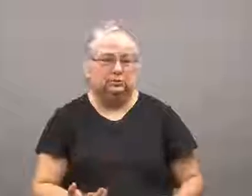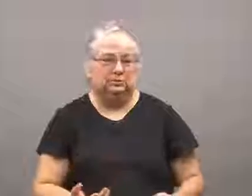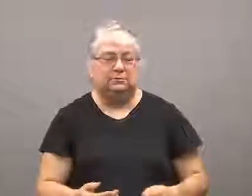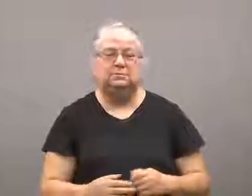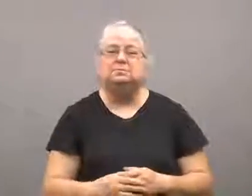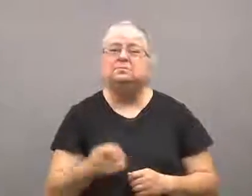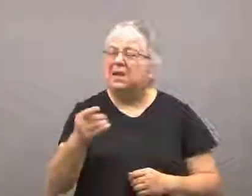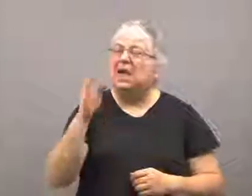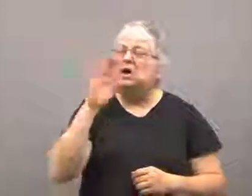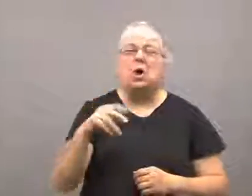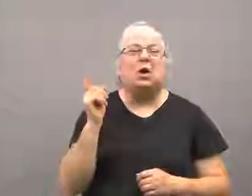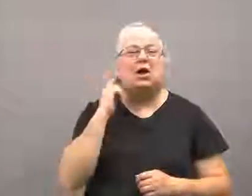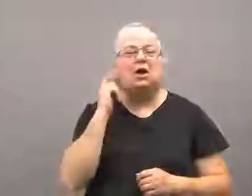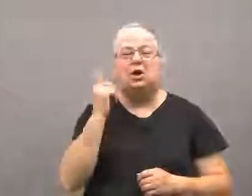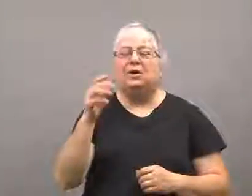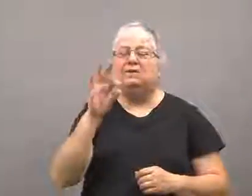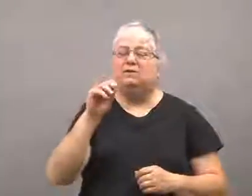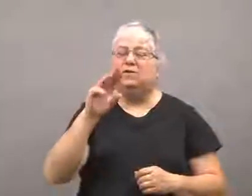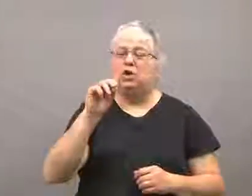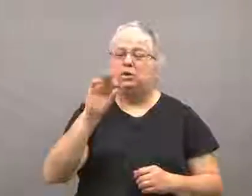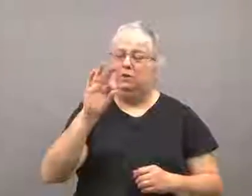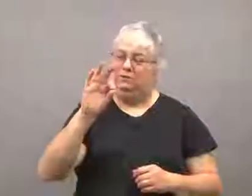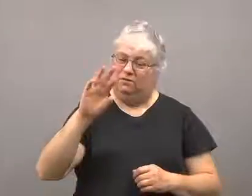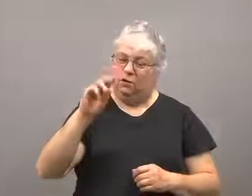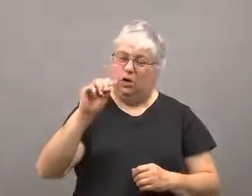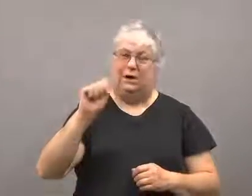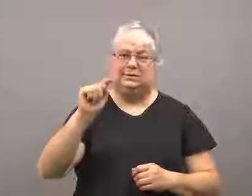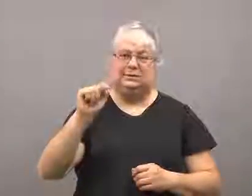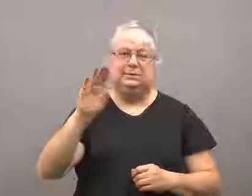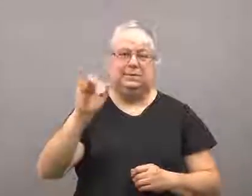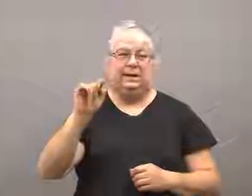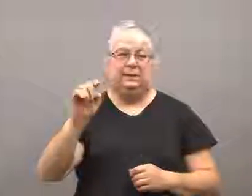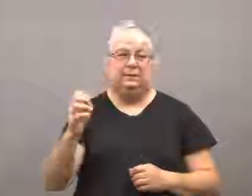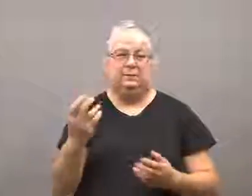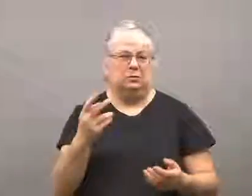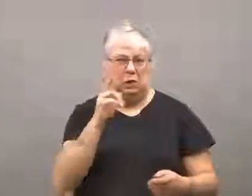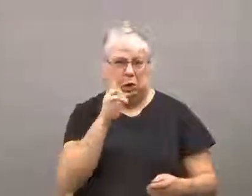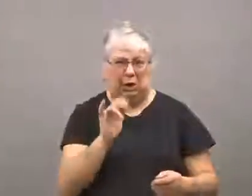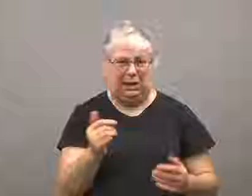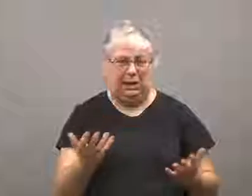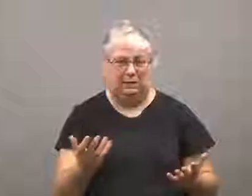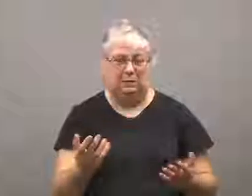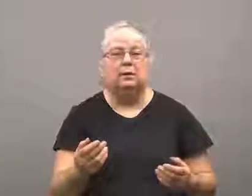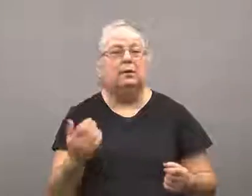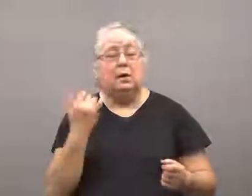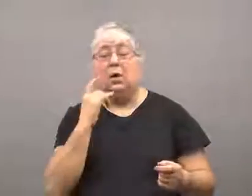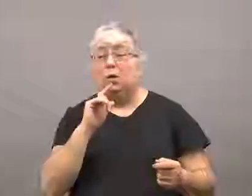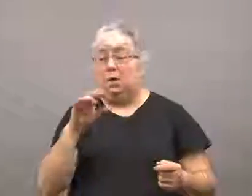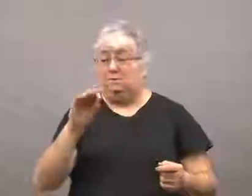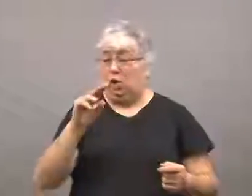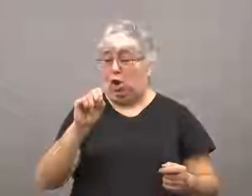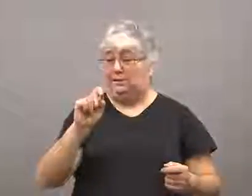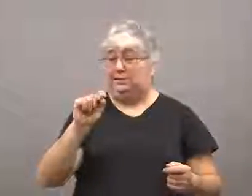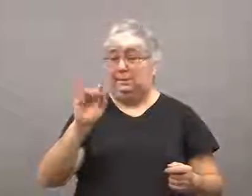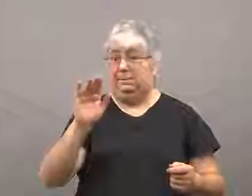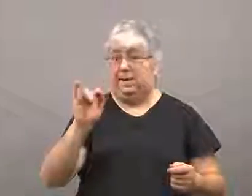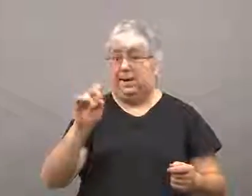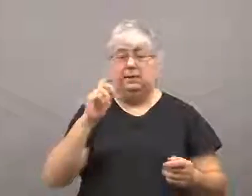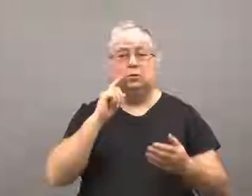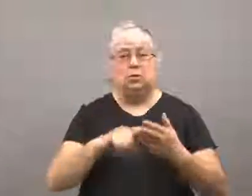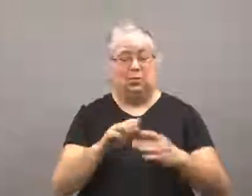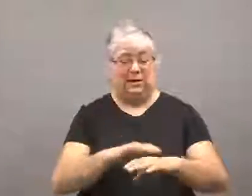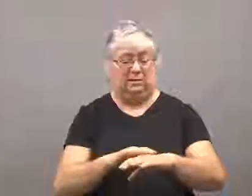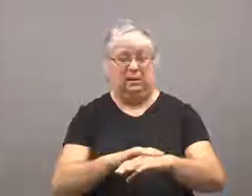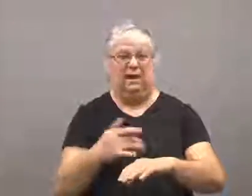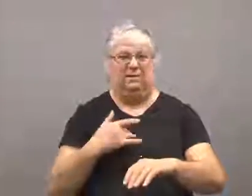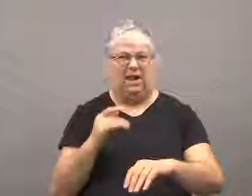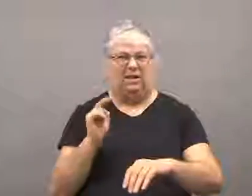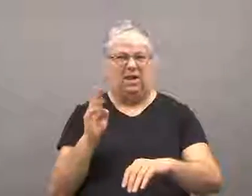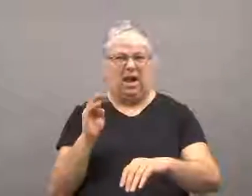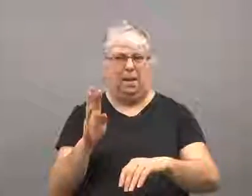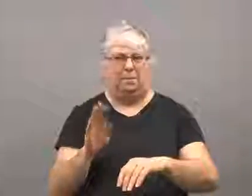You've heard of frostbite. What are the symptoms?